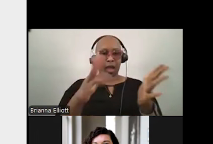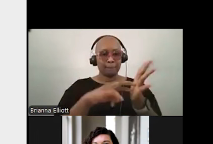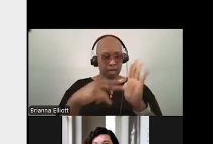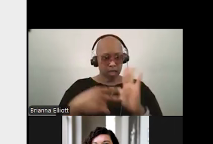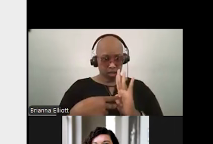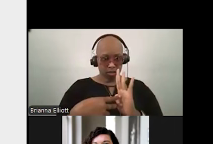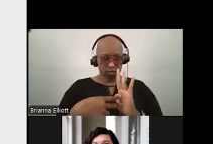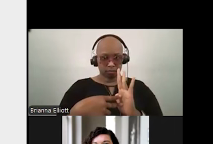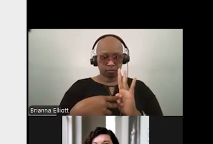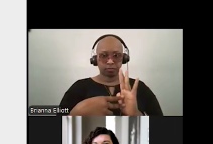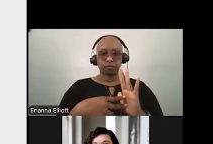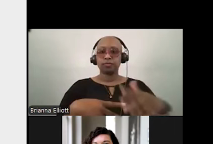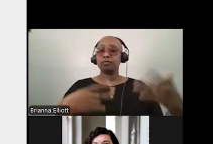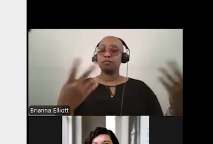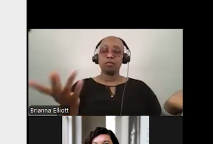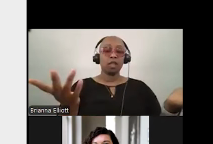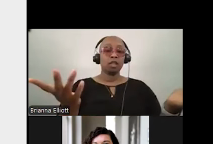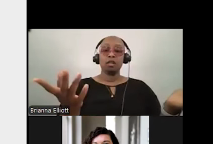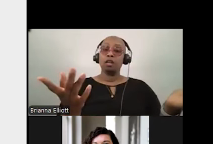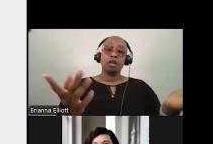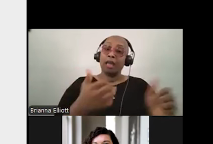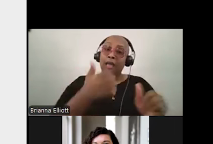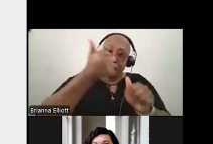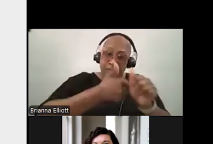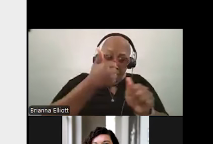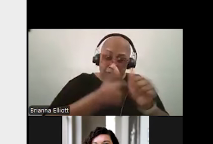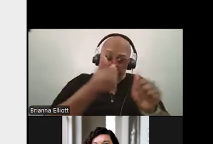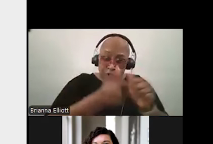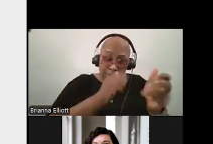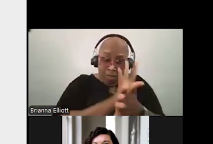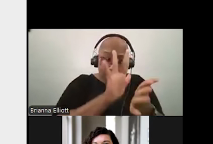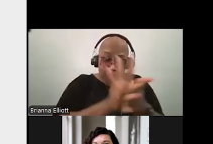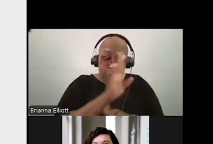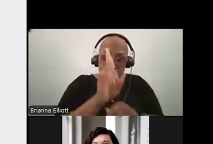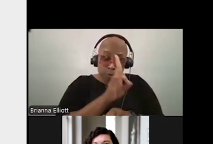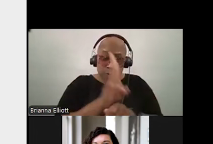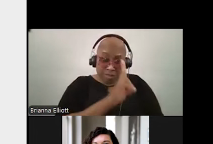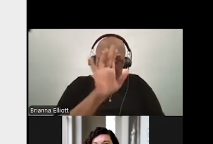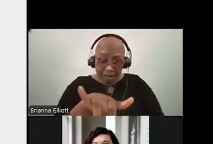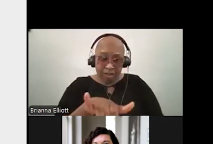uses the same combination of these. So, let's go over what uses which just so you have an idea,